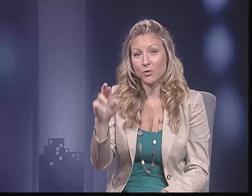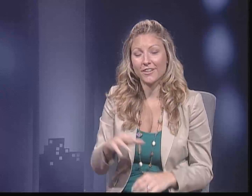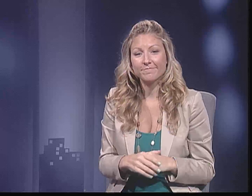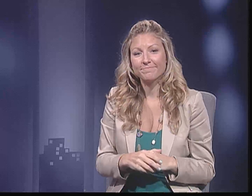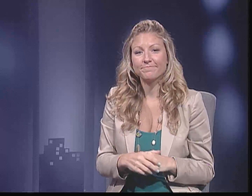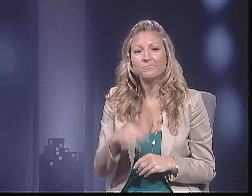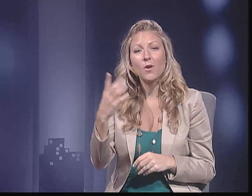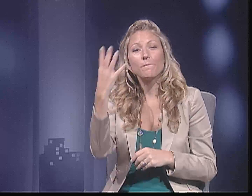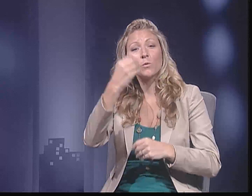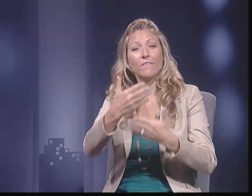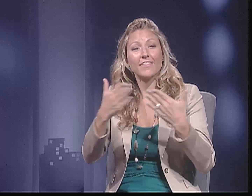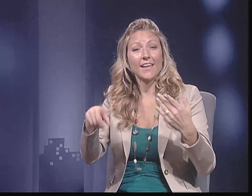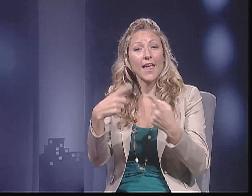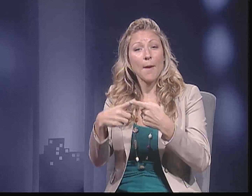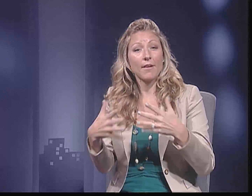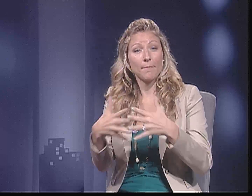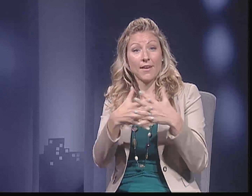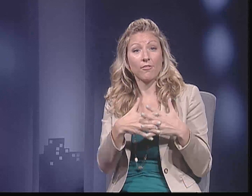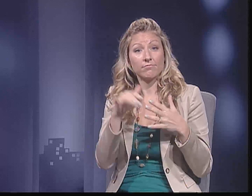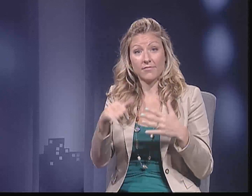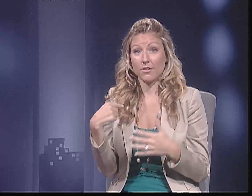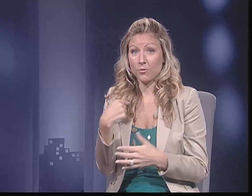Like us on Facebook, follow us on Twitter.